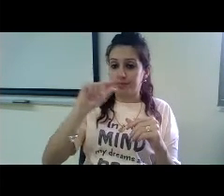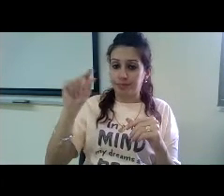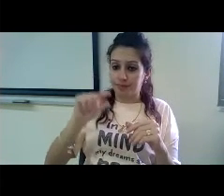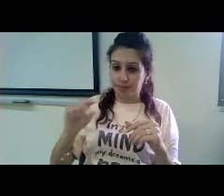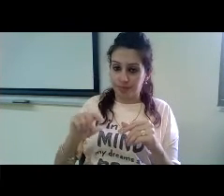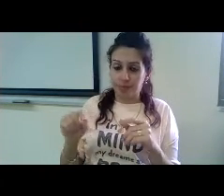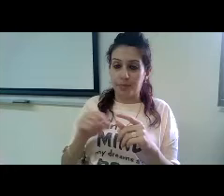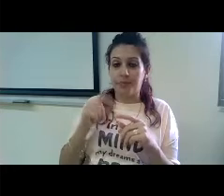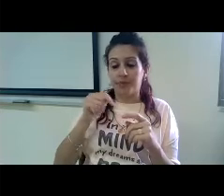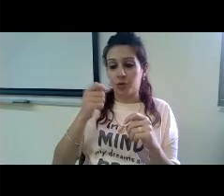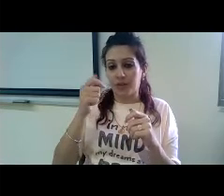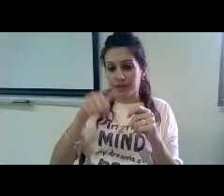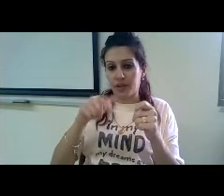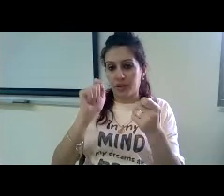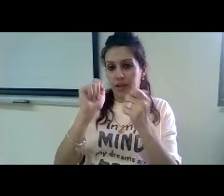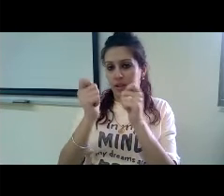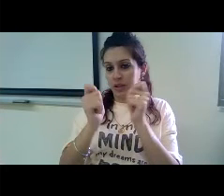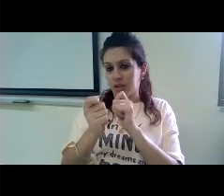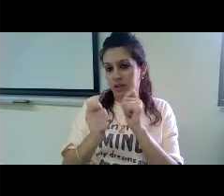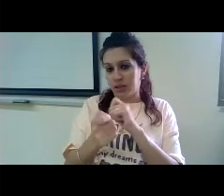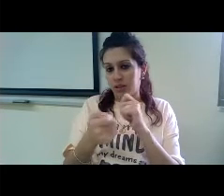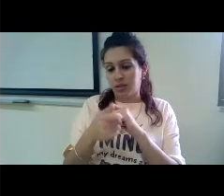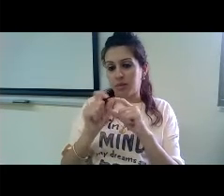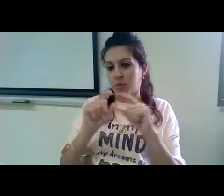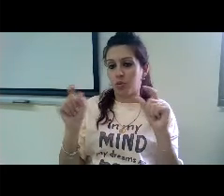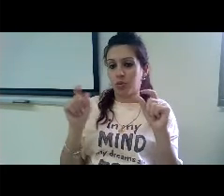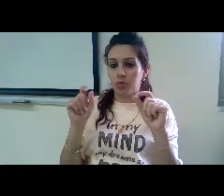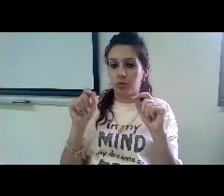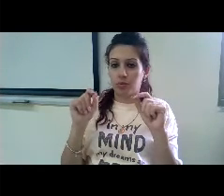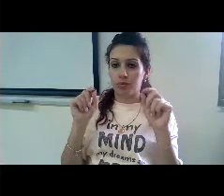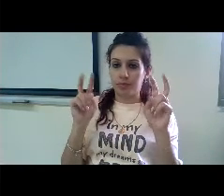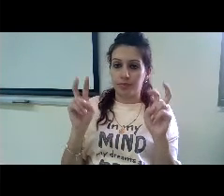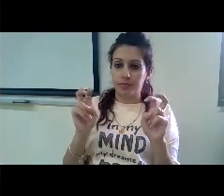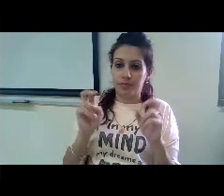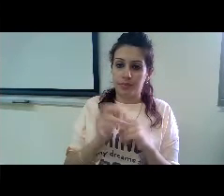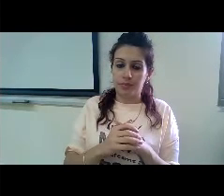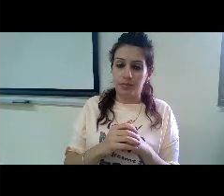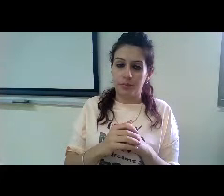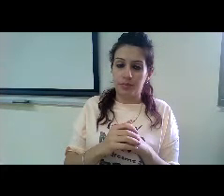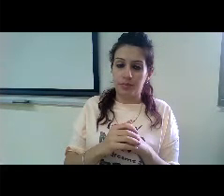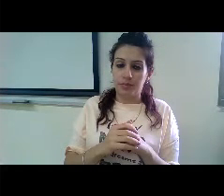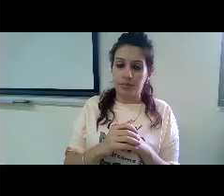And the thing listed in the slide